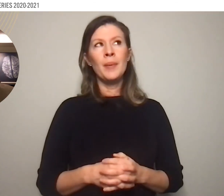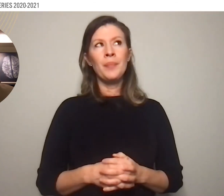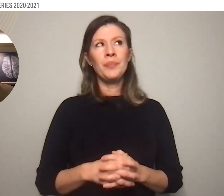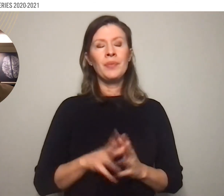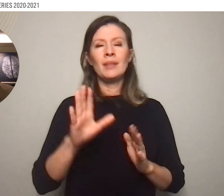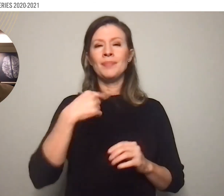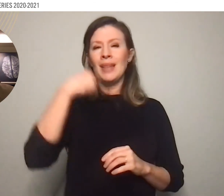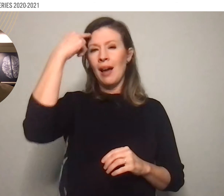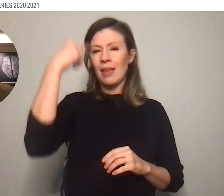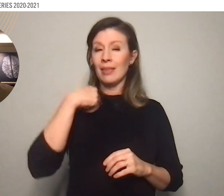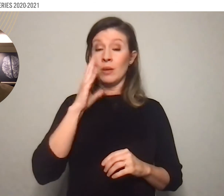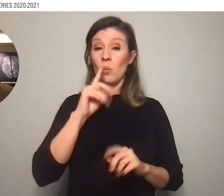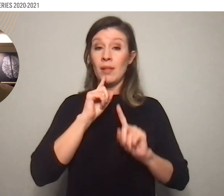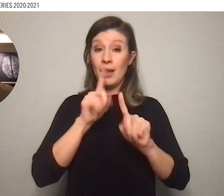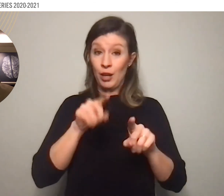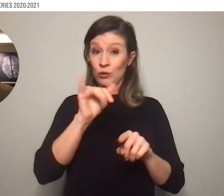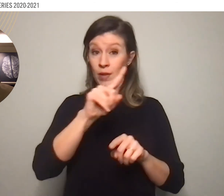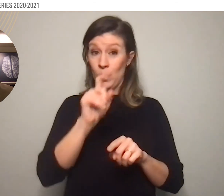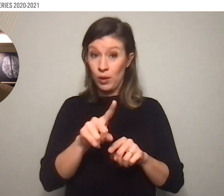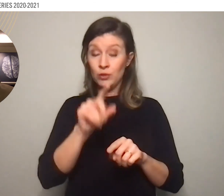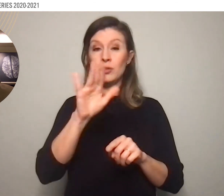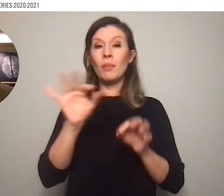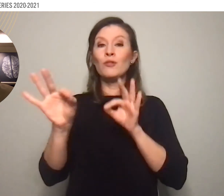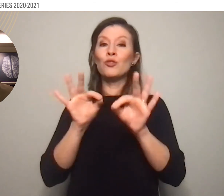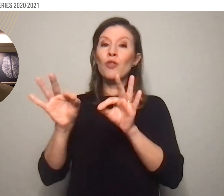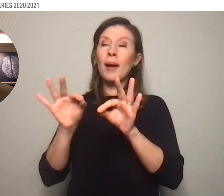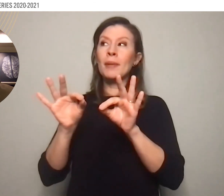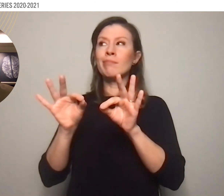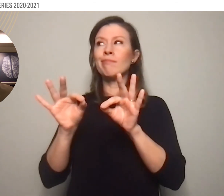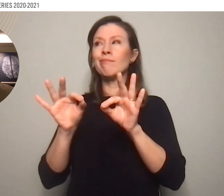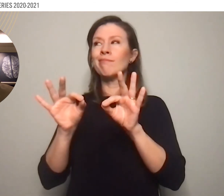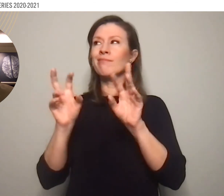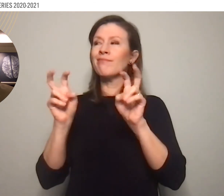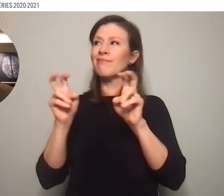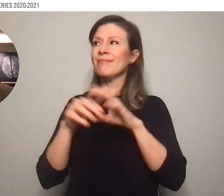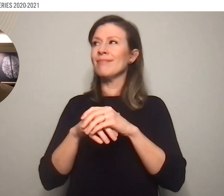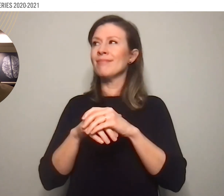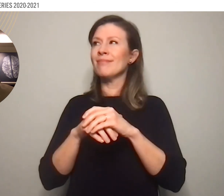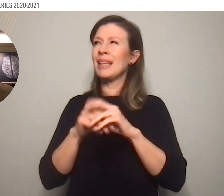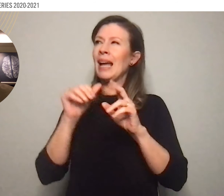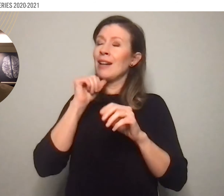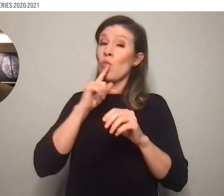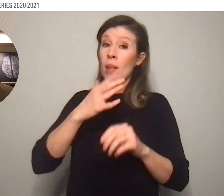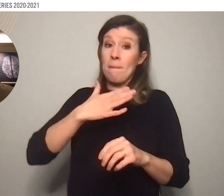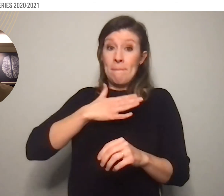So, I think I'm going to answer this question by describing some of the maybe not the maybe not my